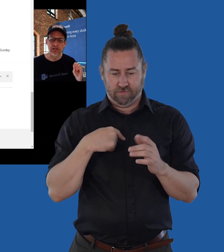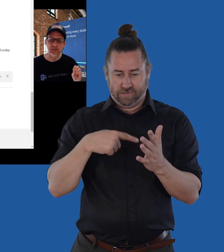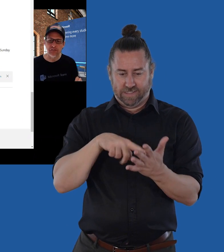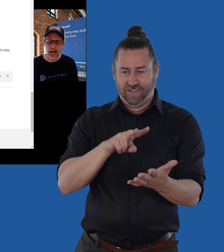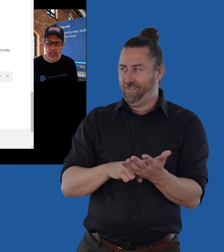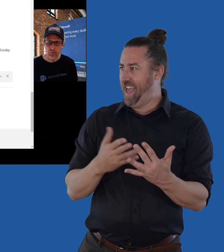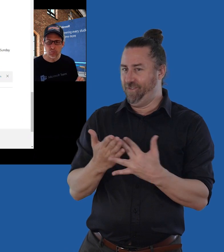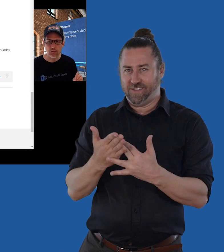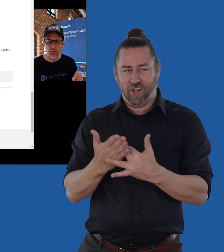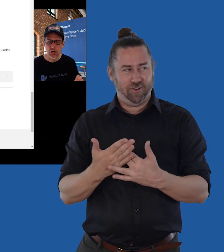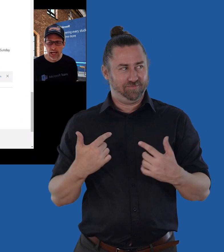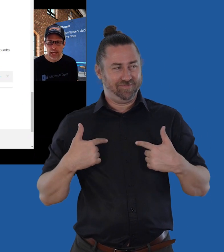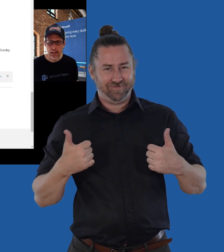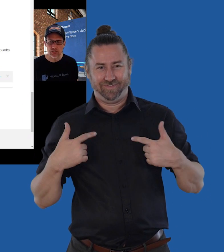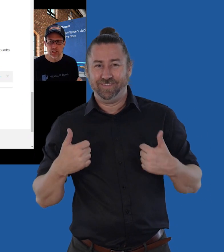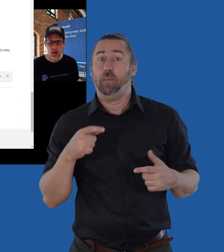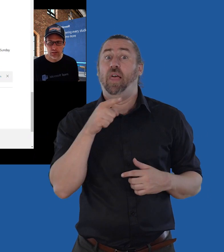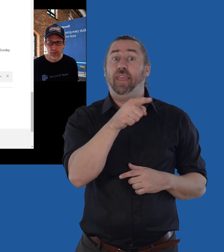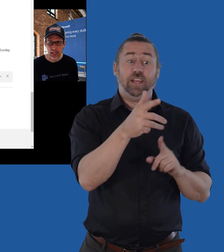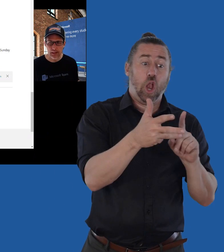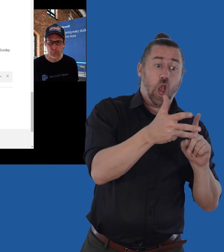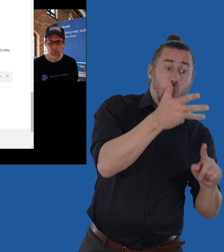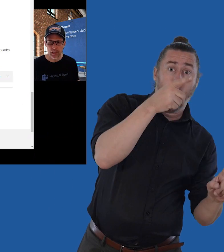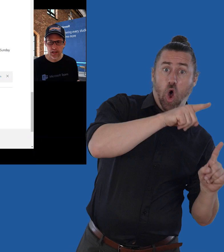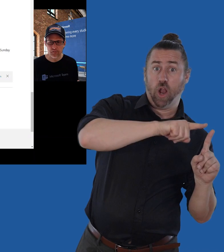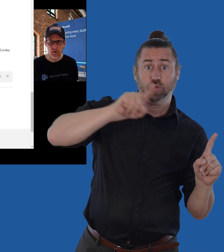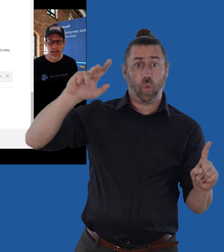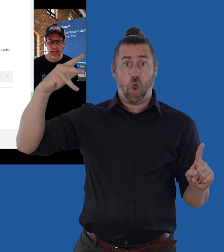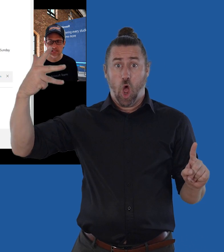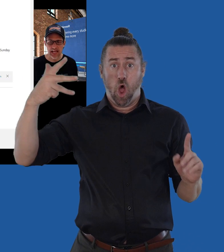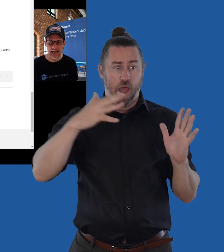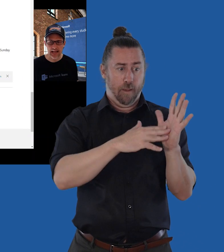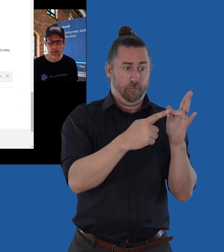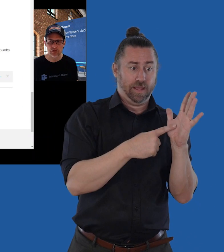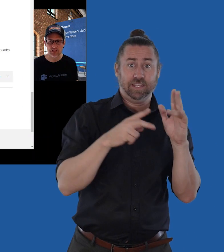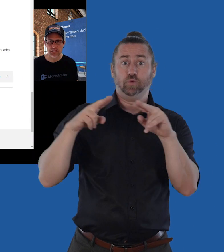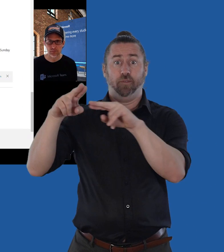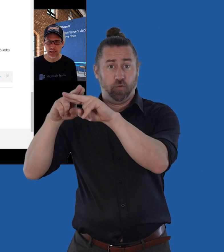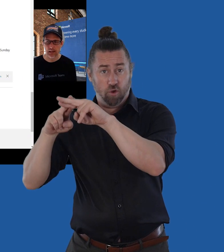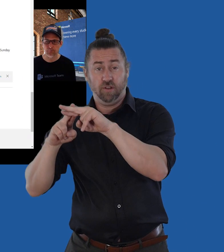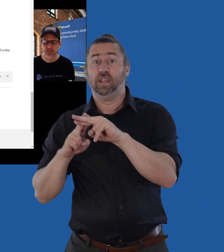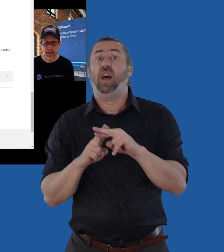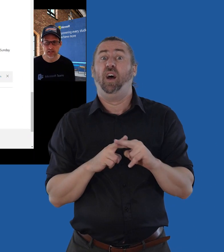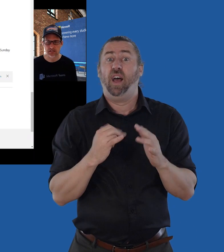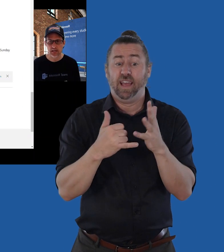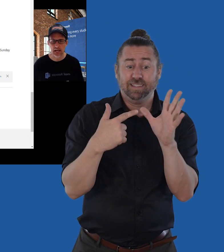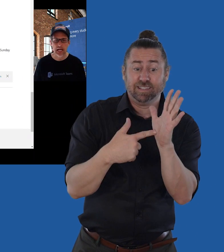but it's available from 9:00 am-9:00 pm Monday-Friday, and 10:00 am-6:00 pm Saturday and Sunday.